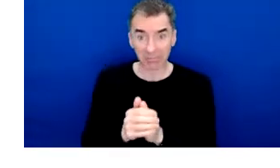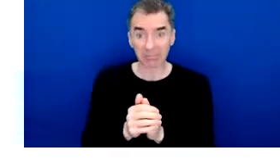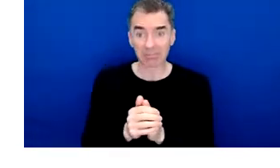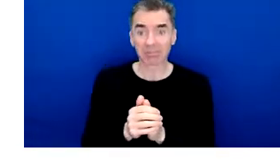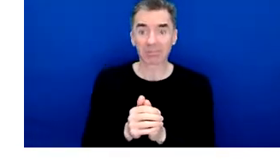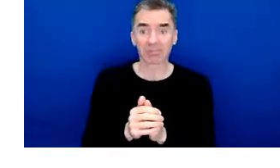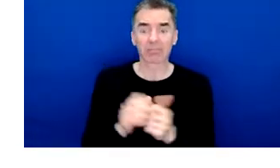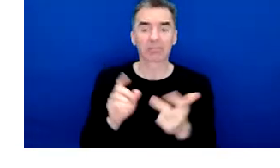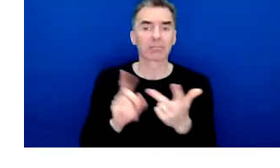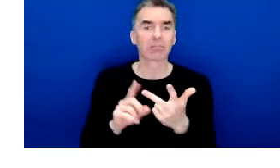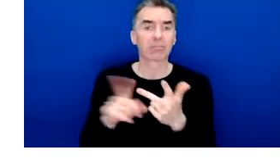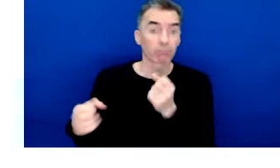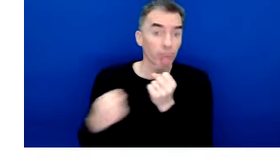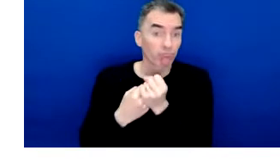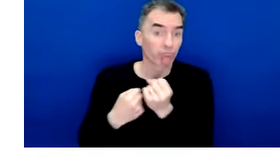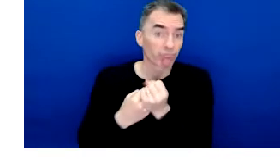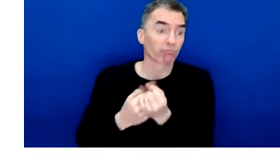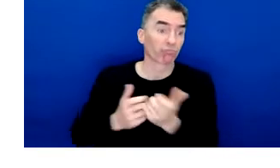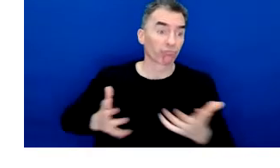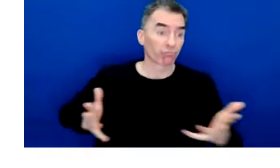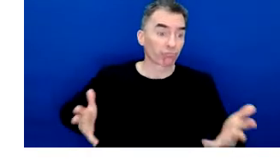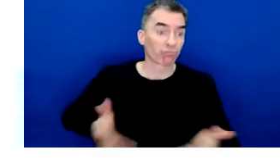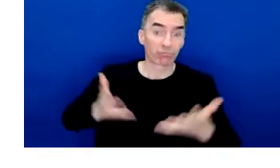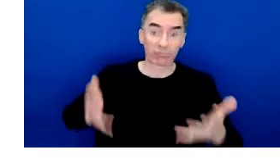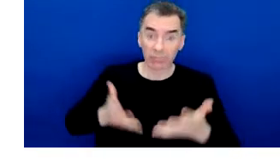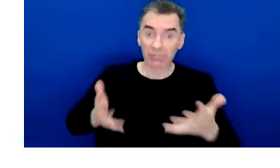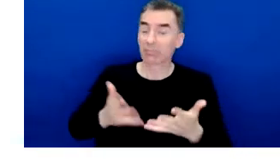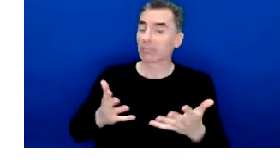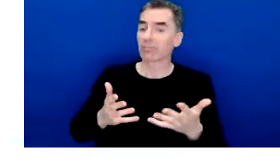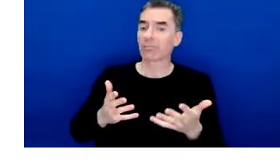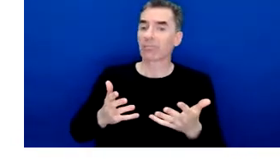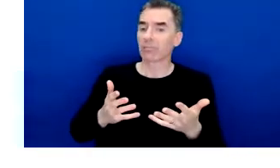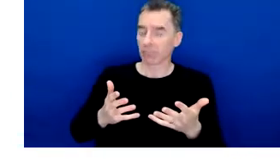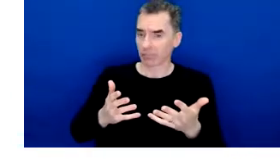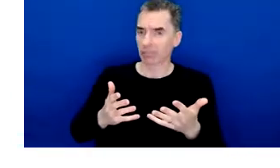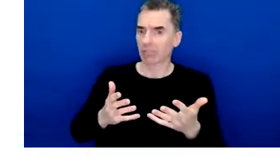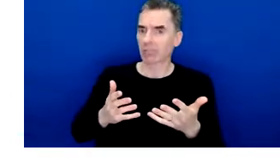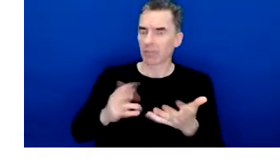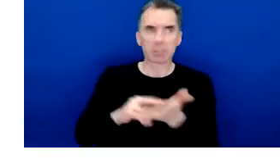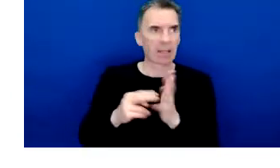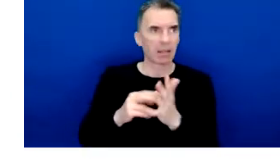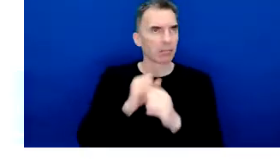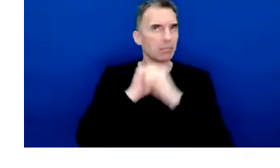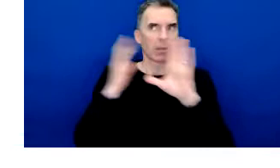they were nurtured, meaning that they felt somebody wanted and was there to help them succeed, that they felt like they belonged,